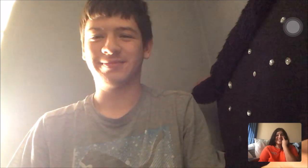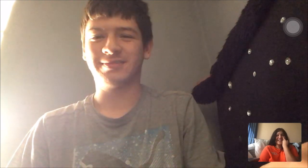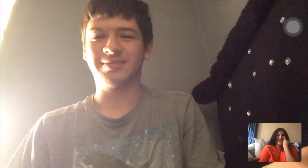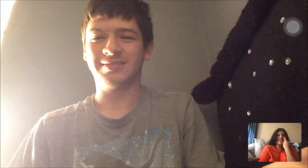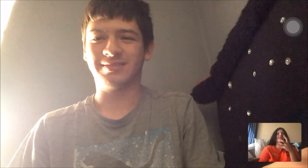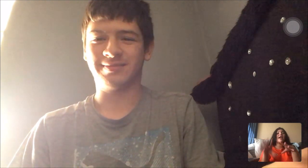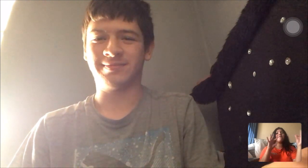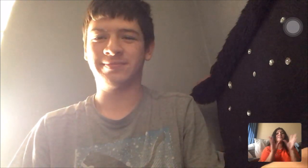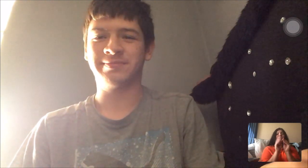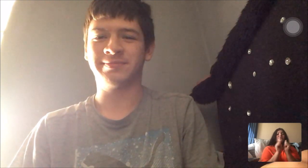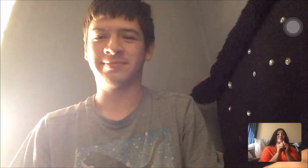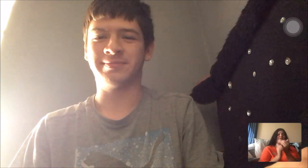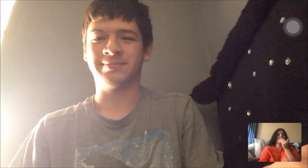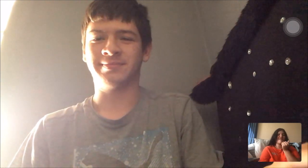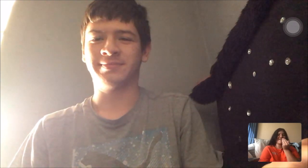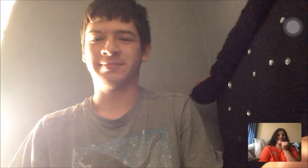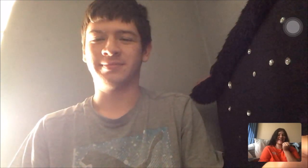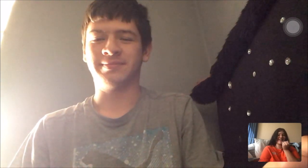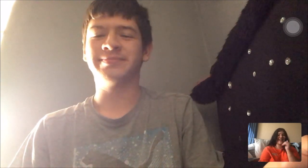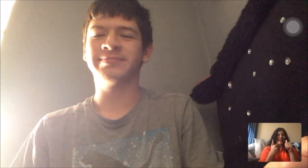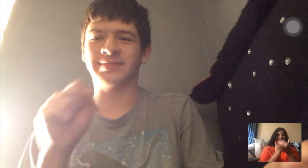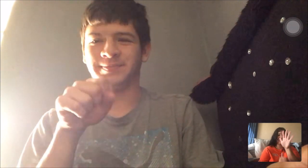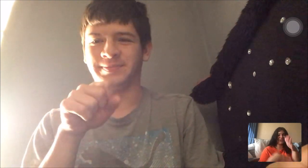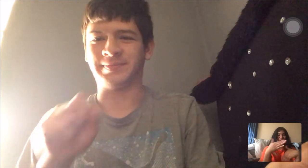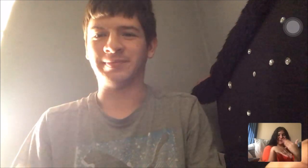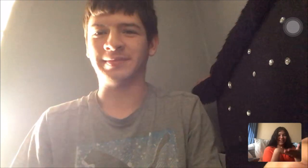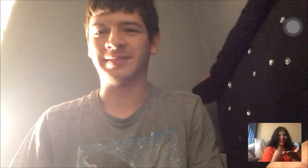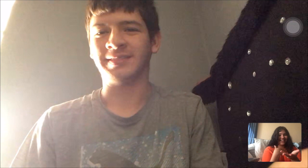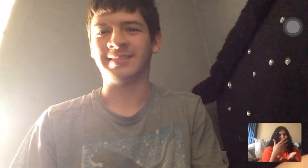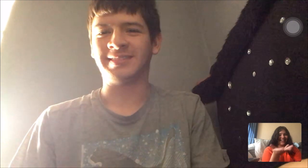So I just left the meeting with Sulghi Hong. How are things on your side?